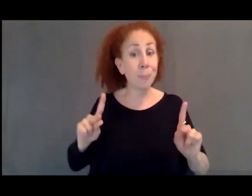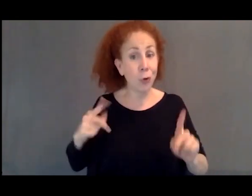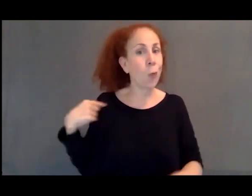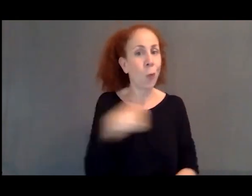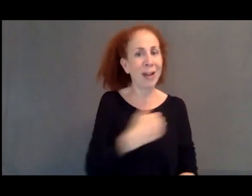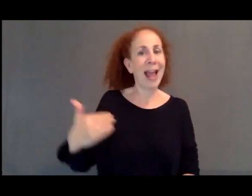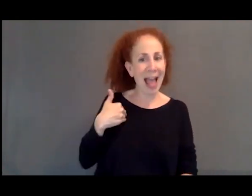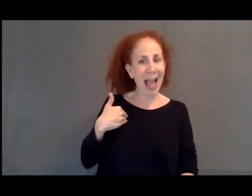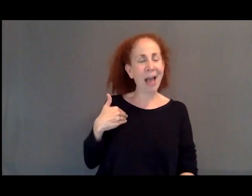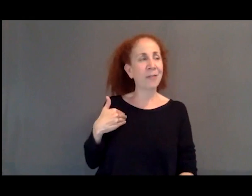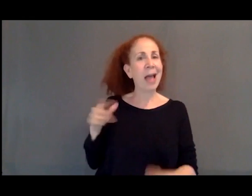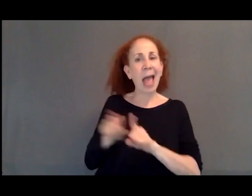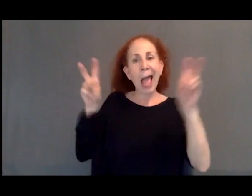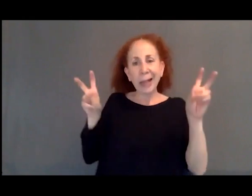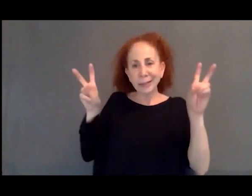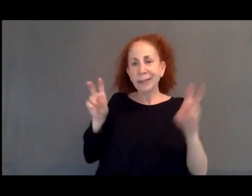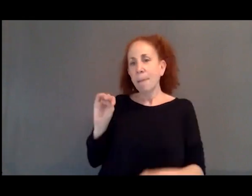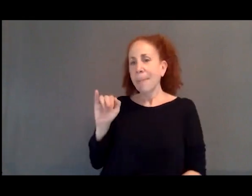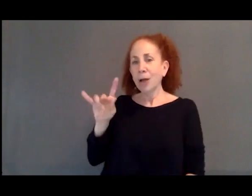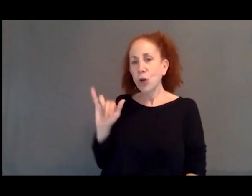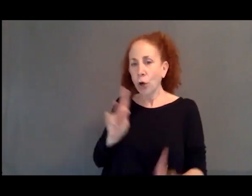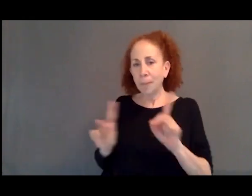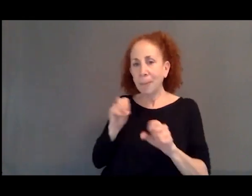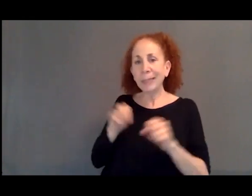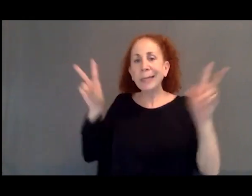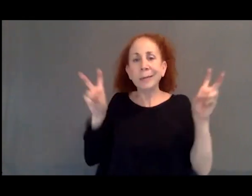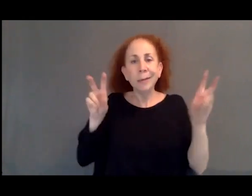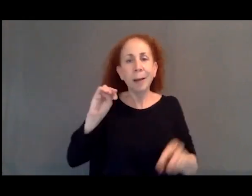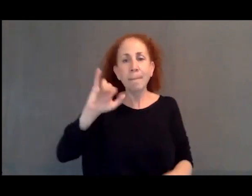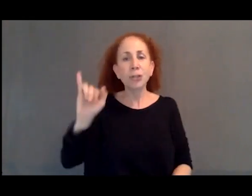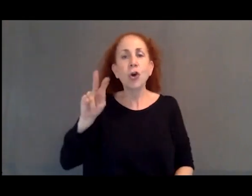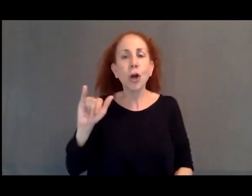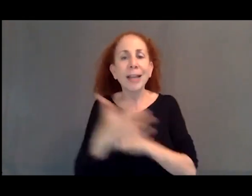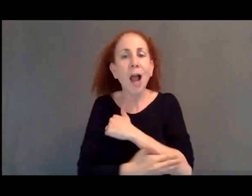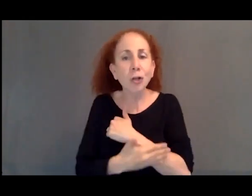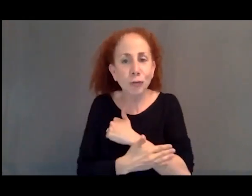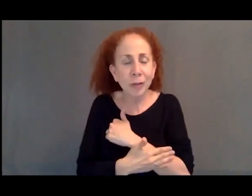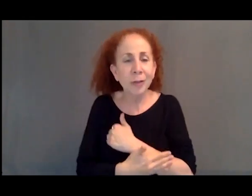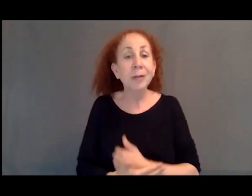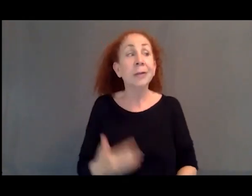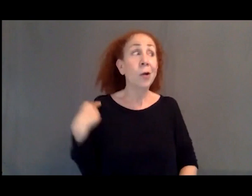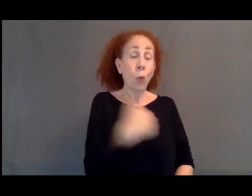on us as so-called minority people in a so-called majority country, an awareness that we must have